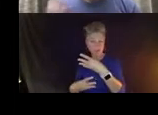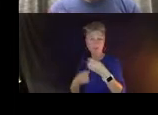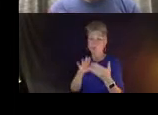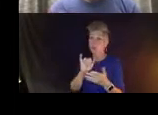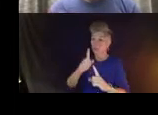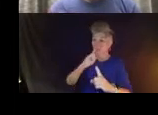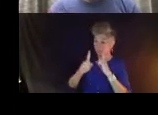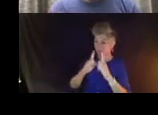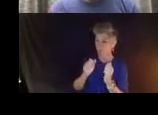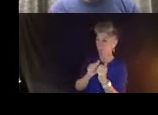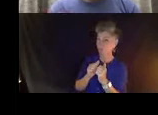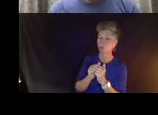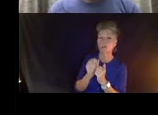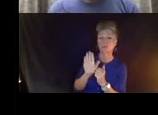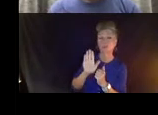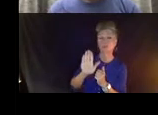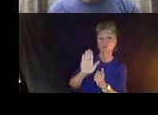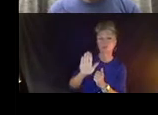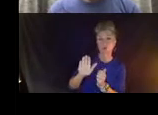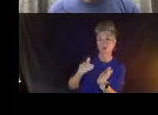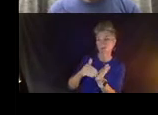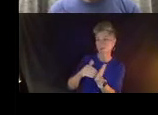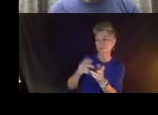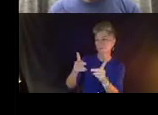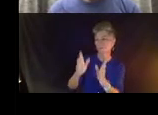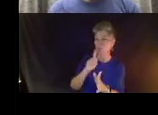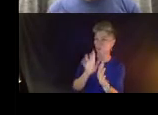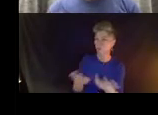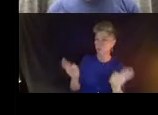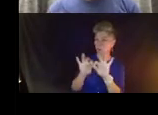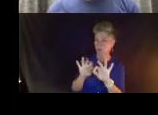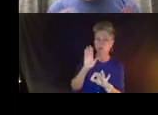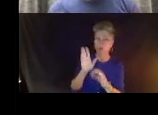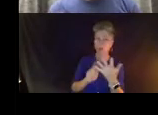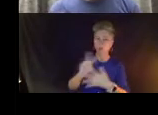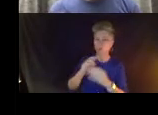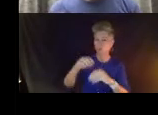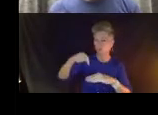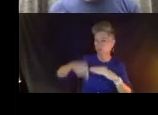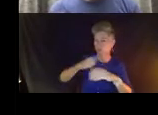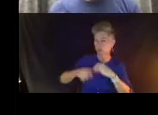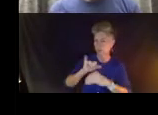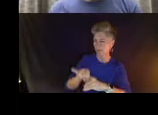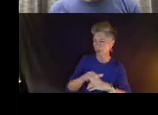and we're gonna review that in the health maintenance piece of this talk tonight. And all of this conversation really should serve